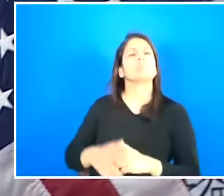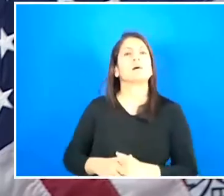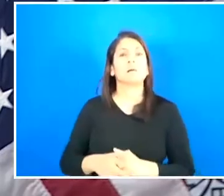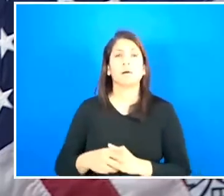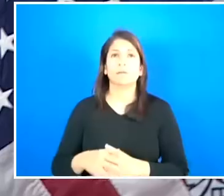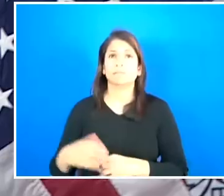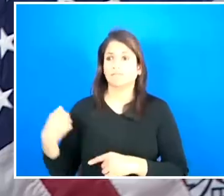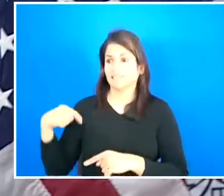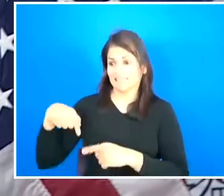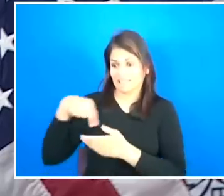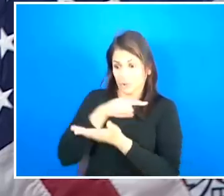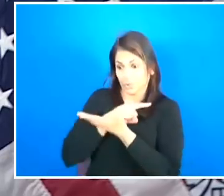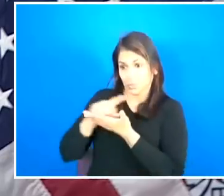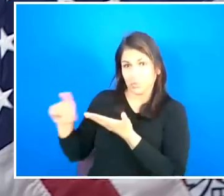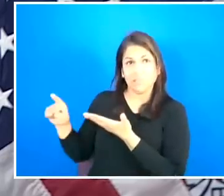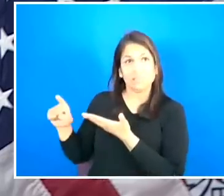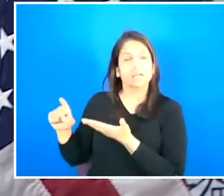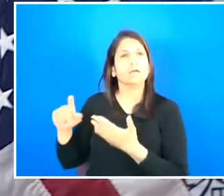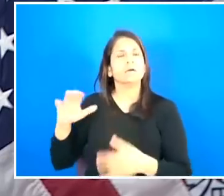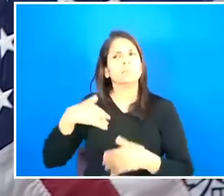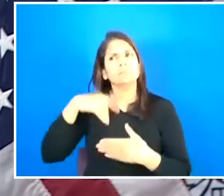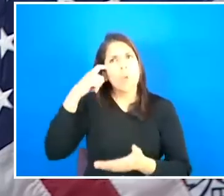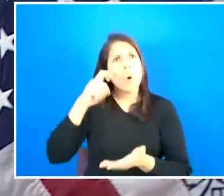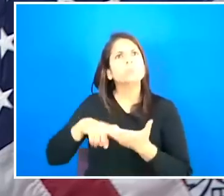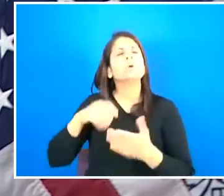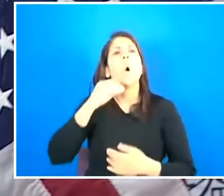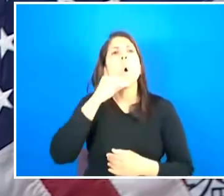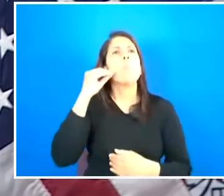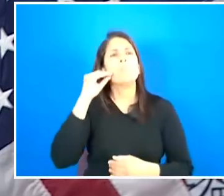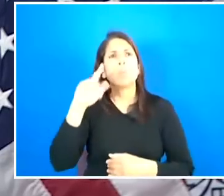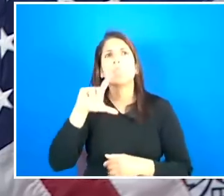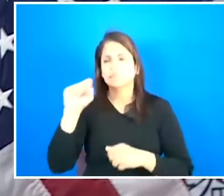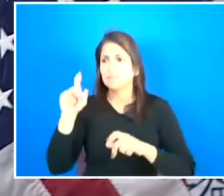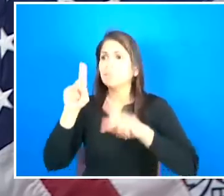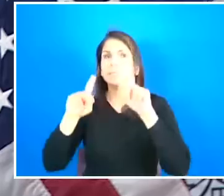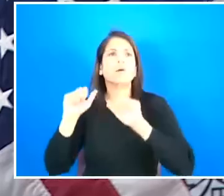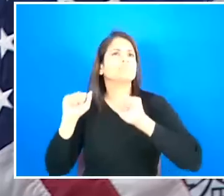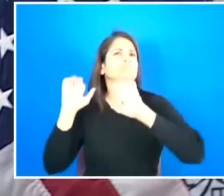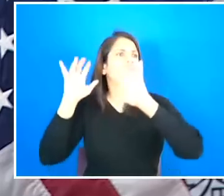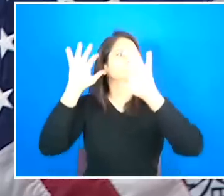IN THE LAST COUPLE OF DAYS. WE'VE SEEN A NUMBER OF PMAERNENTLY